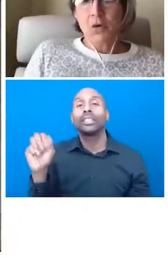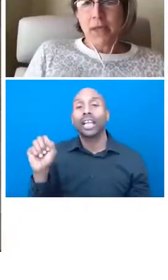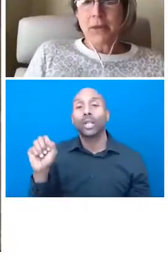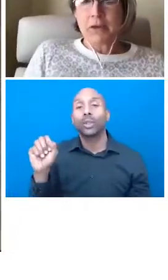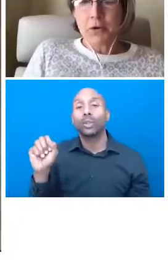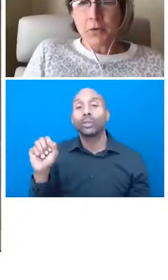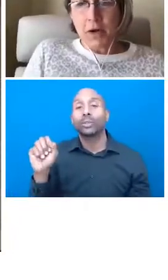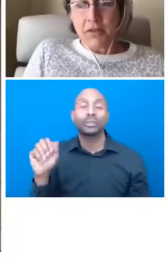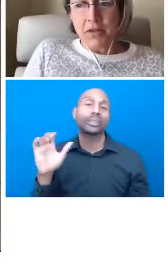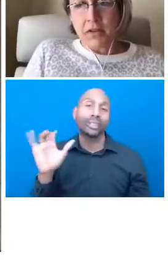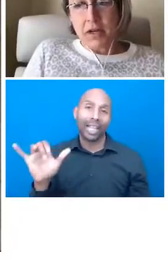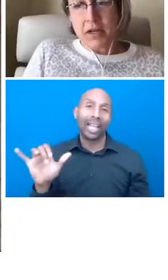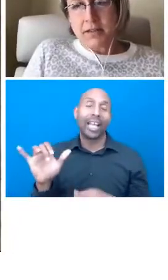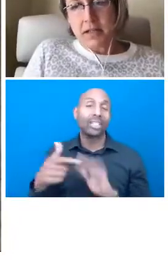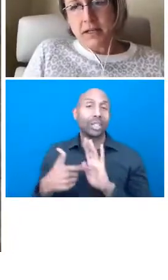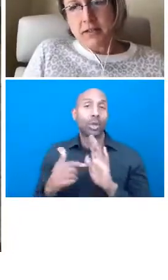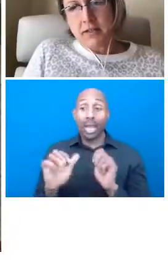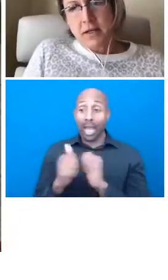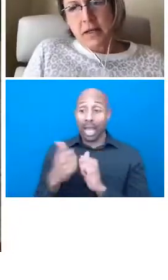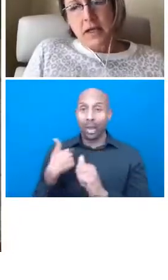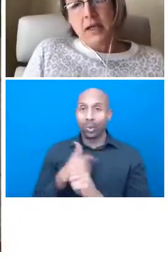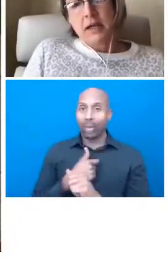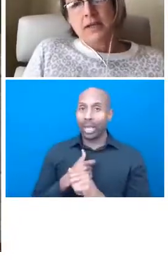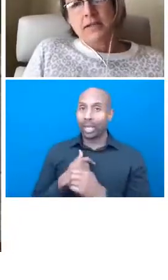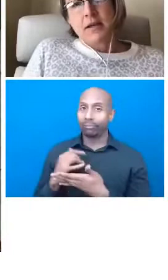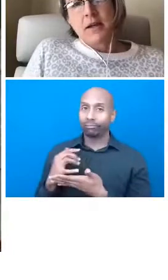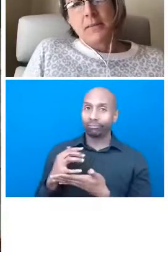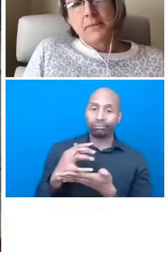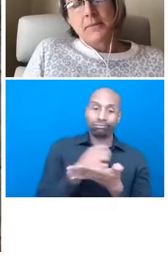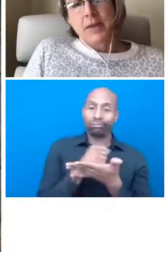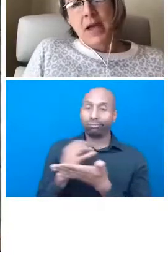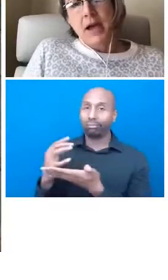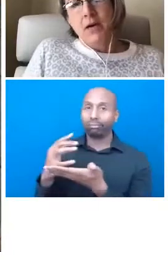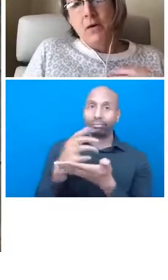way we accrue wealth in the United States.